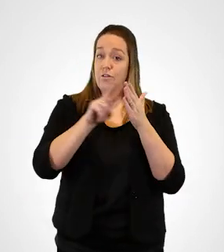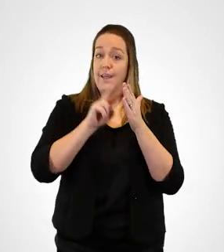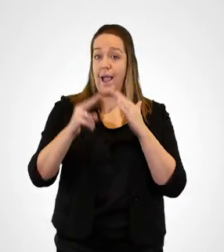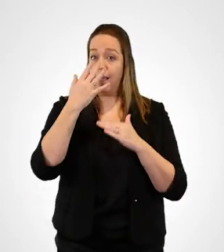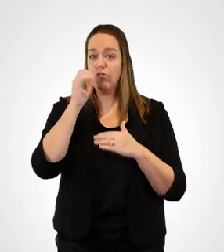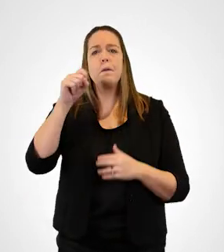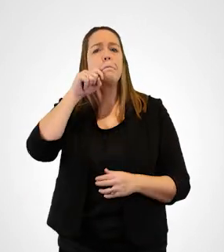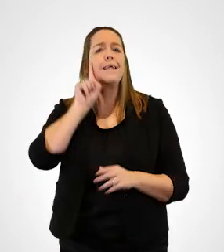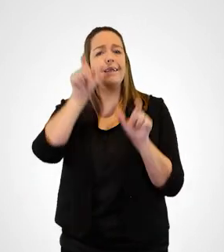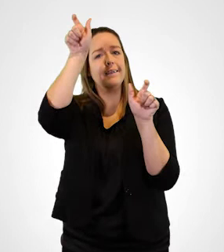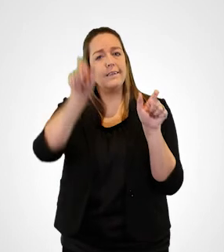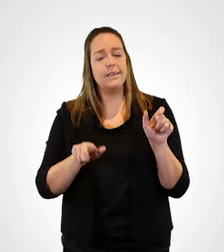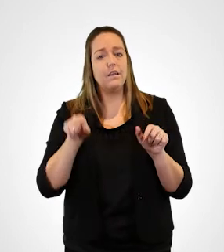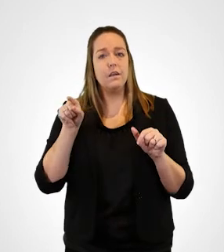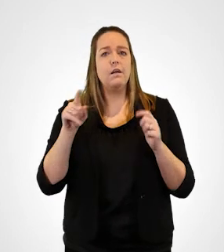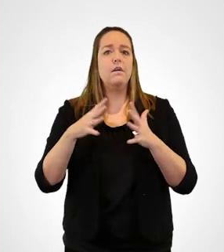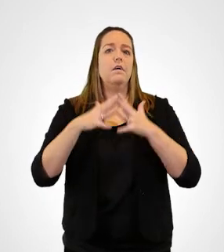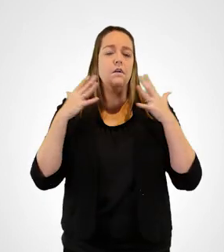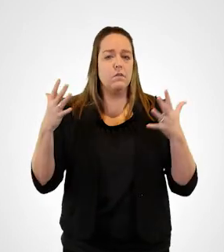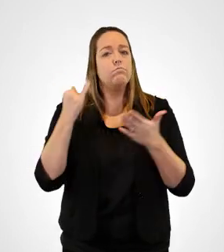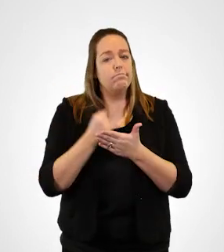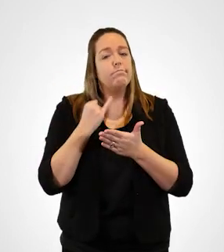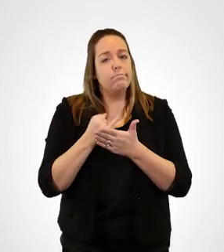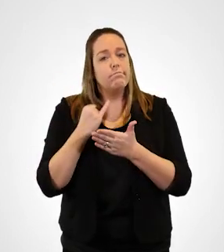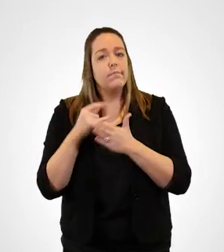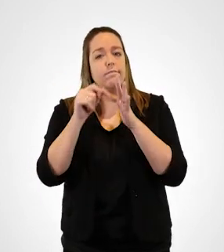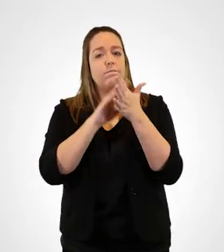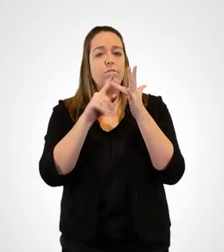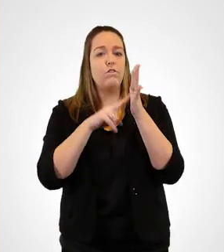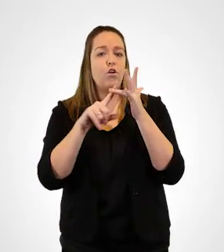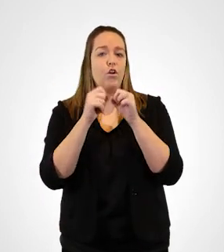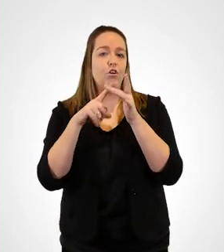they are the ones in pink, you can see they're making huge numbers of phonological errors.